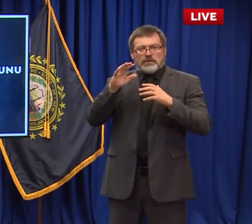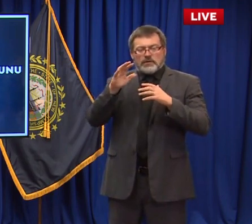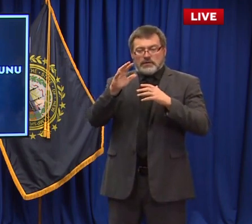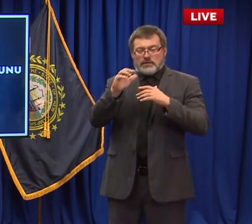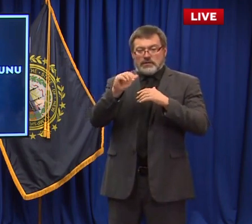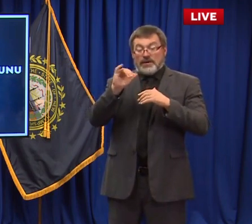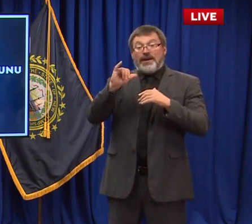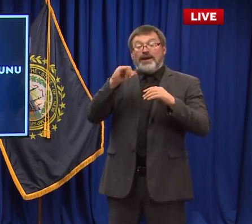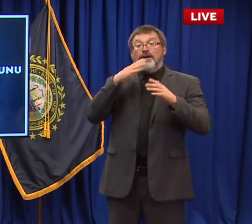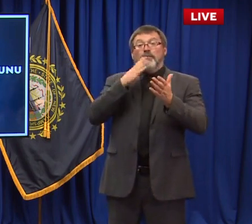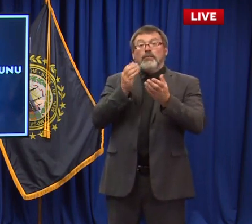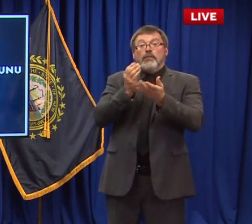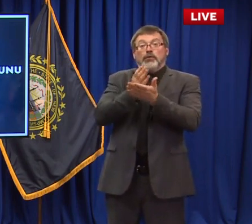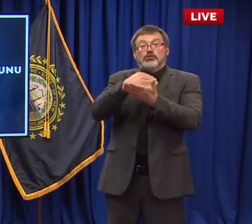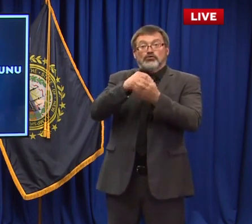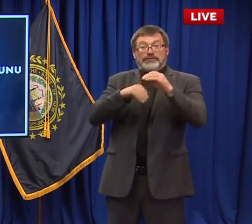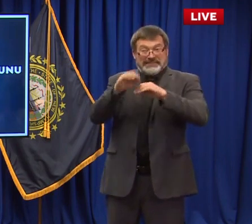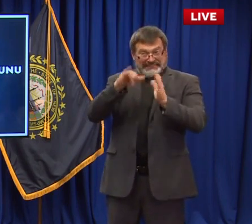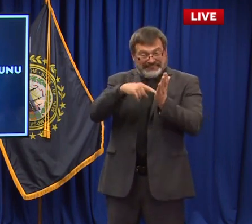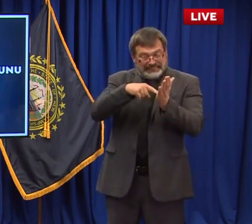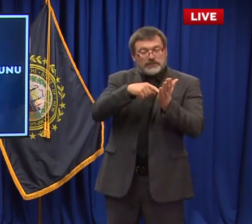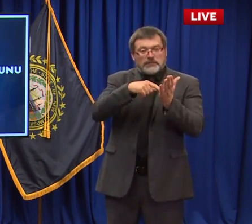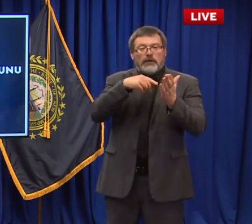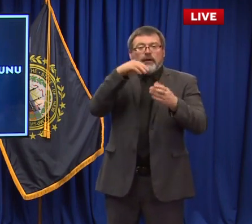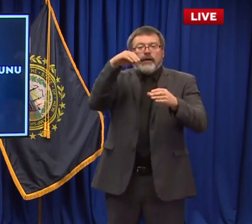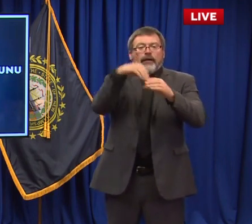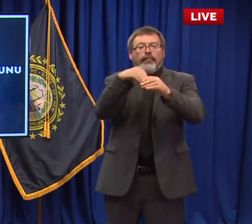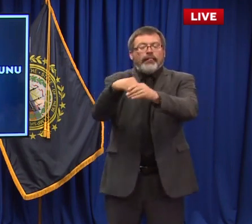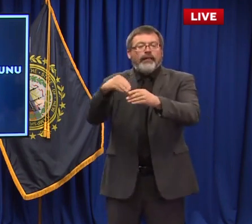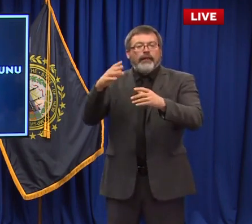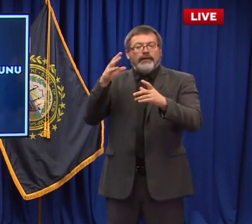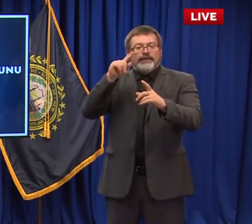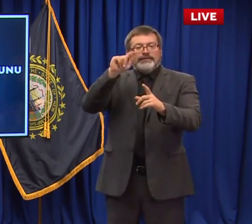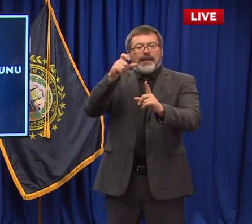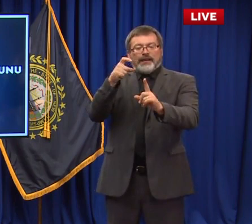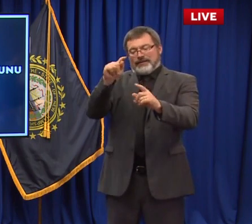WE DON’T HAVE SALES TAX OR STATE TAX, BUT WE DO HAVE BUSINESS TAXES.